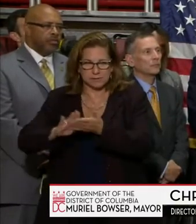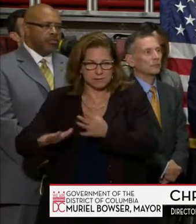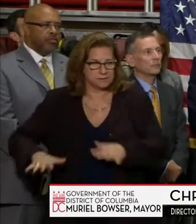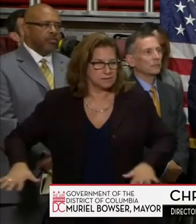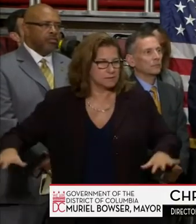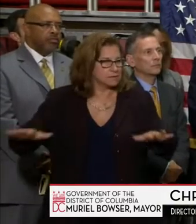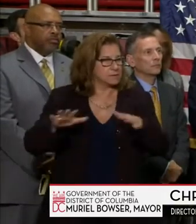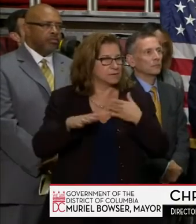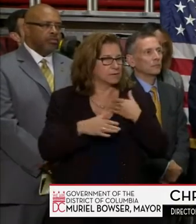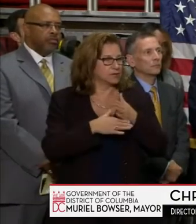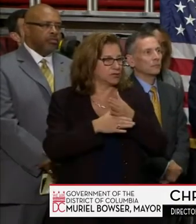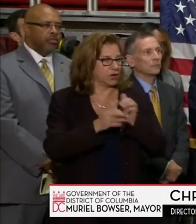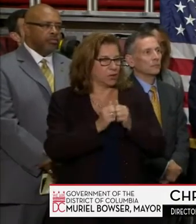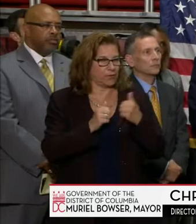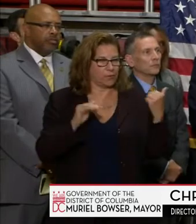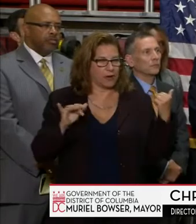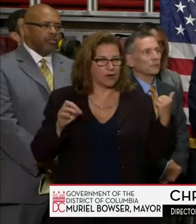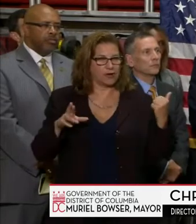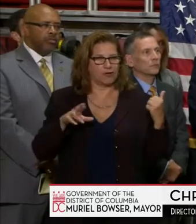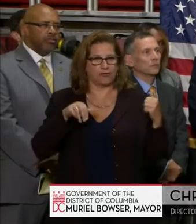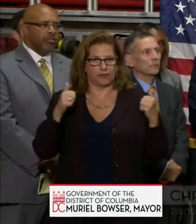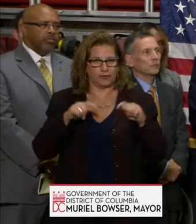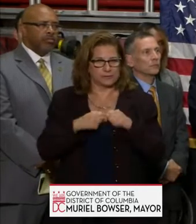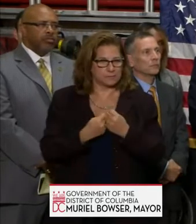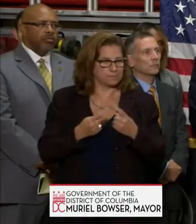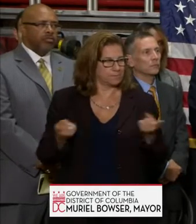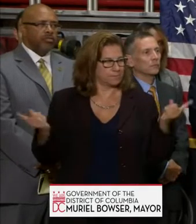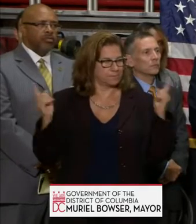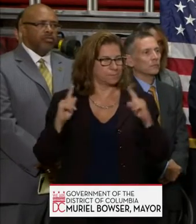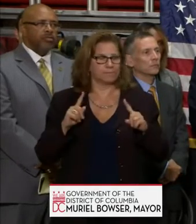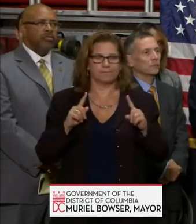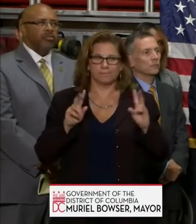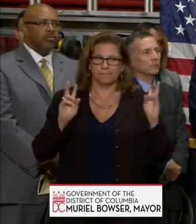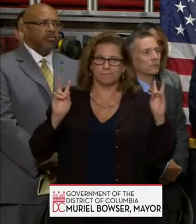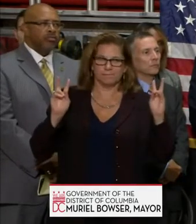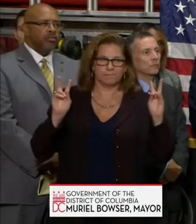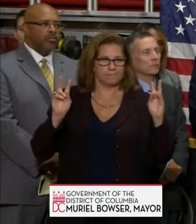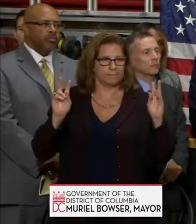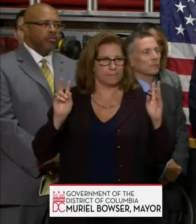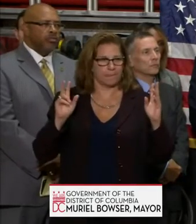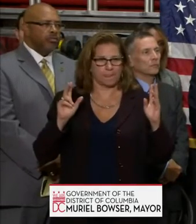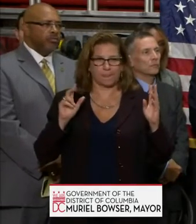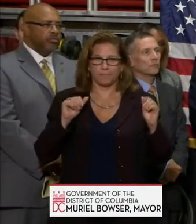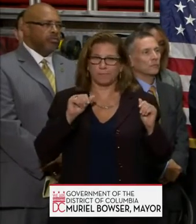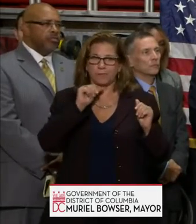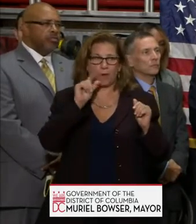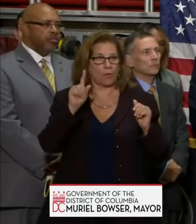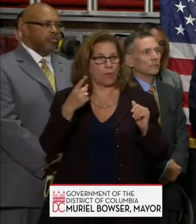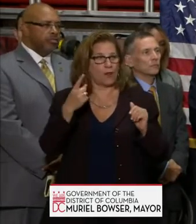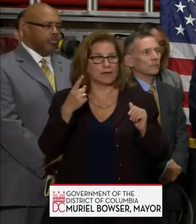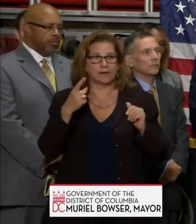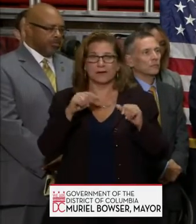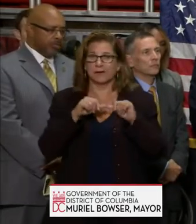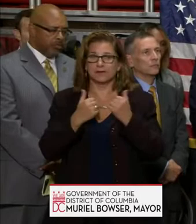AS RECENTLY AS YESTERDAY EVENING AND WE ARE AGAIN TAKING PREPARATIONS NOT ONLY WITH THE AGENCIES BEHIND ME BUT WITH THE